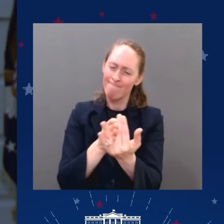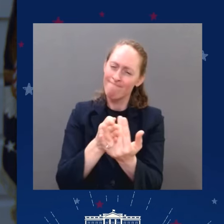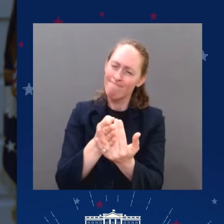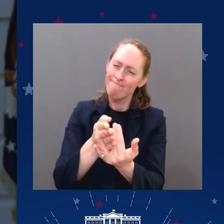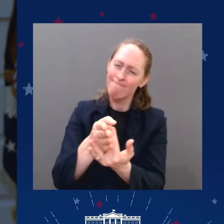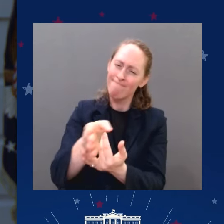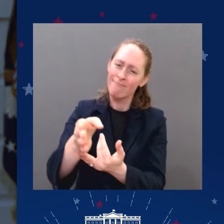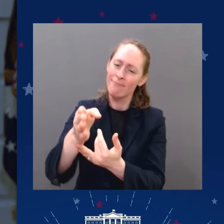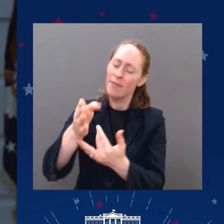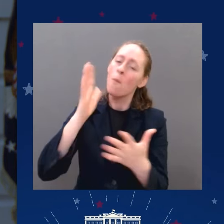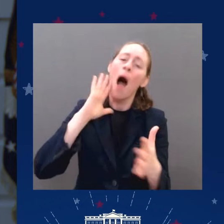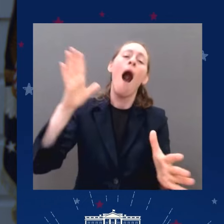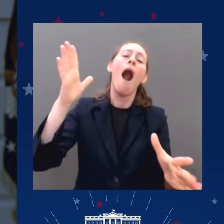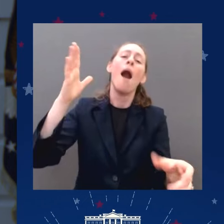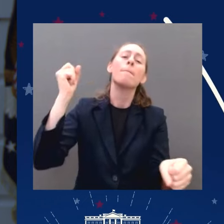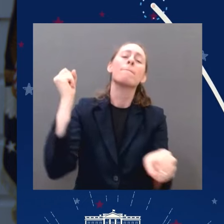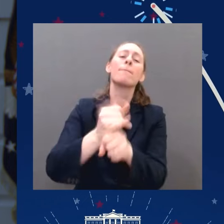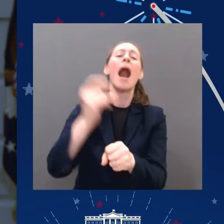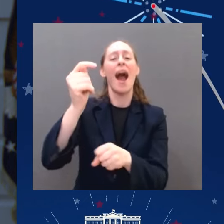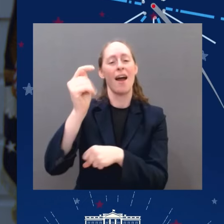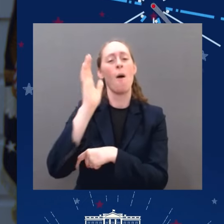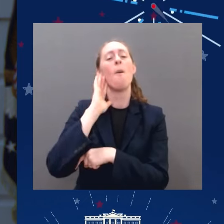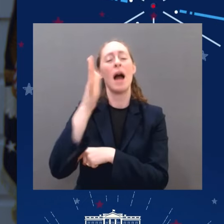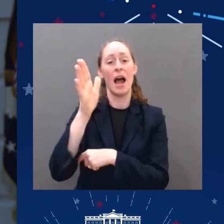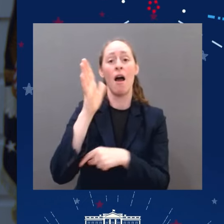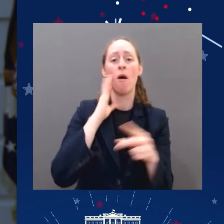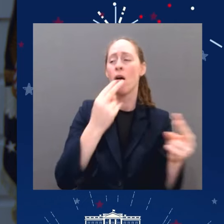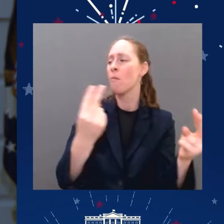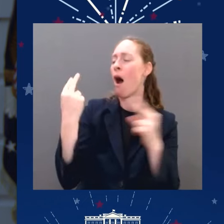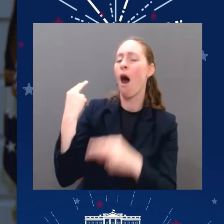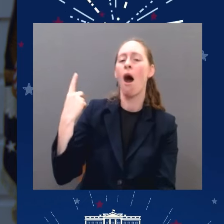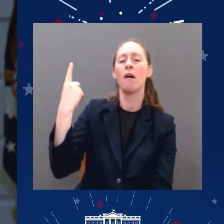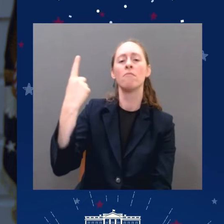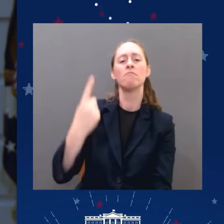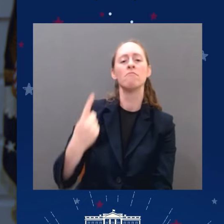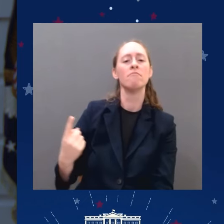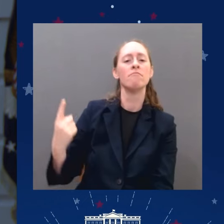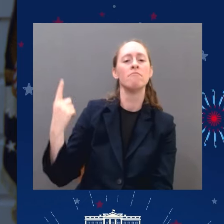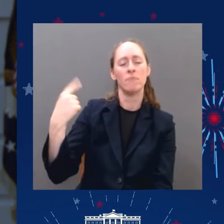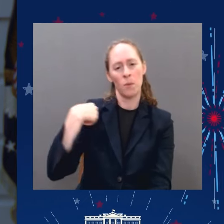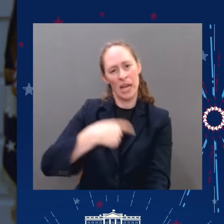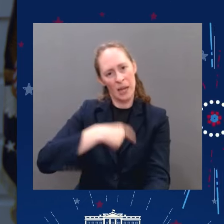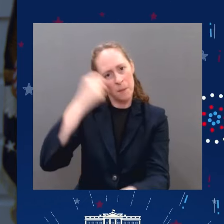We're reclaiming our way of life in a pandemic. Vaccines are nearly available to every American,